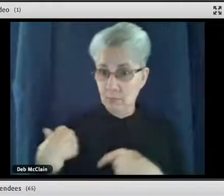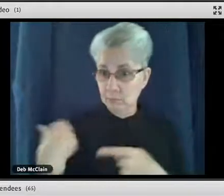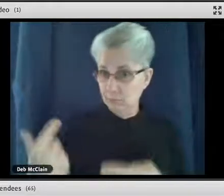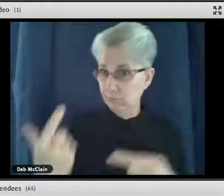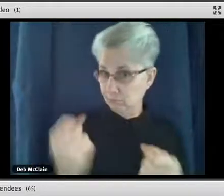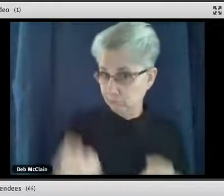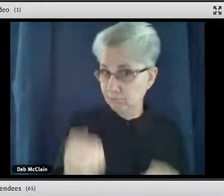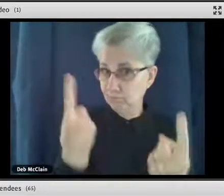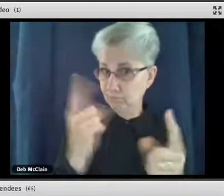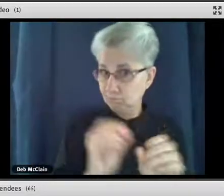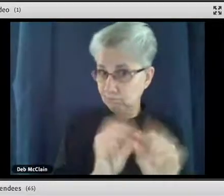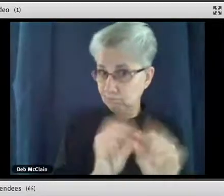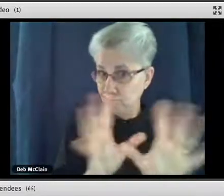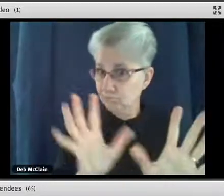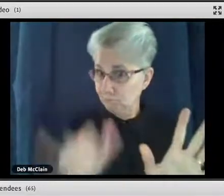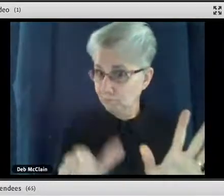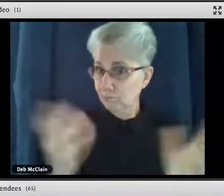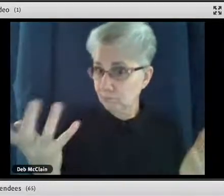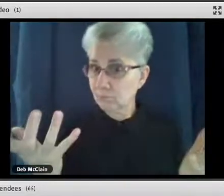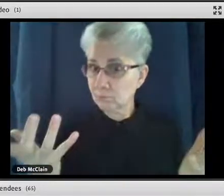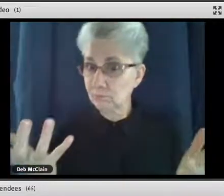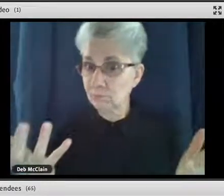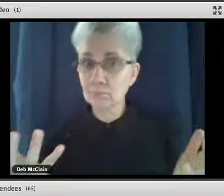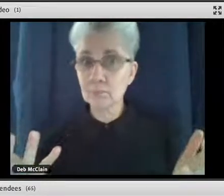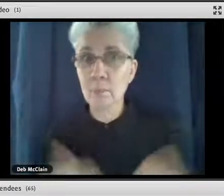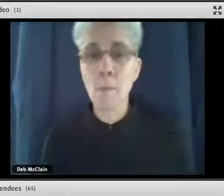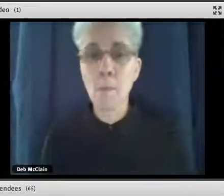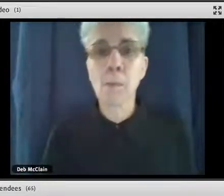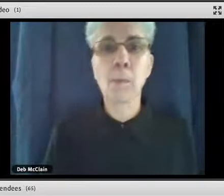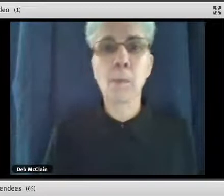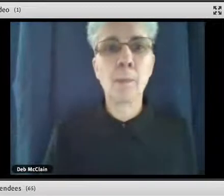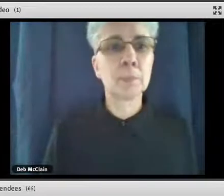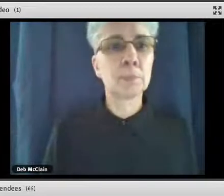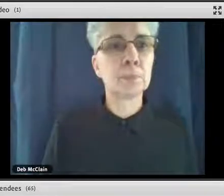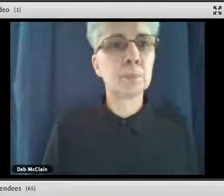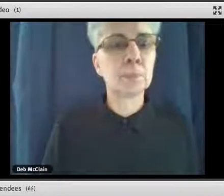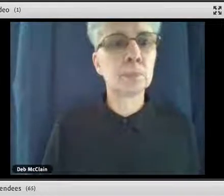Any questions about that? Does that make sense so far?